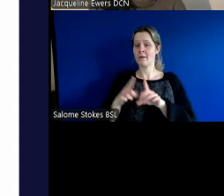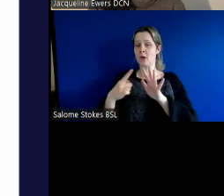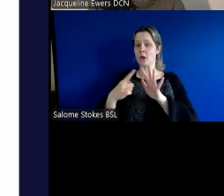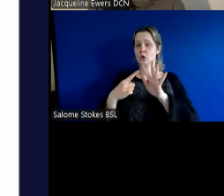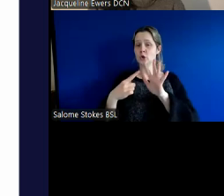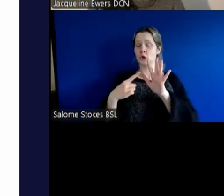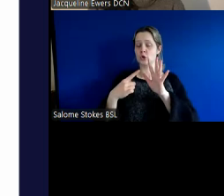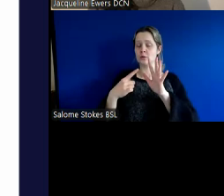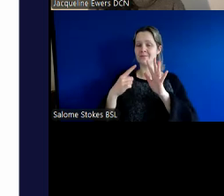Thank you very much to them.